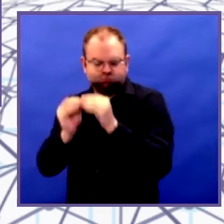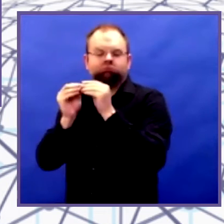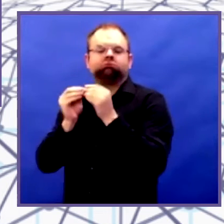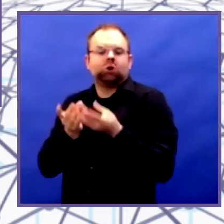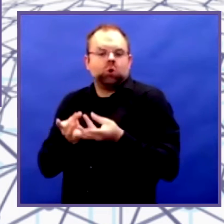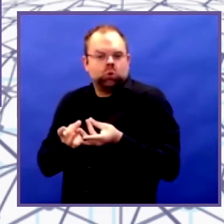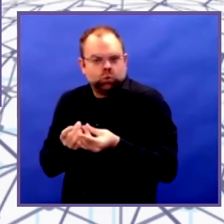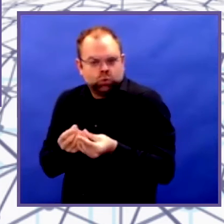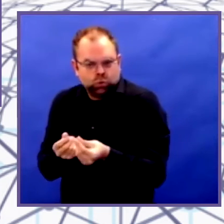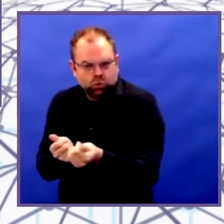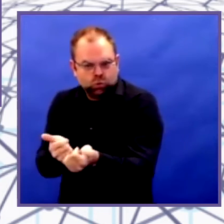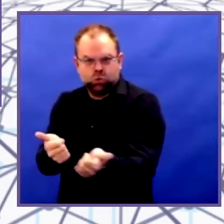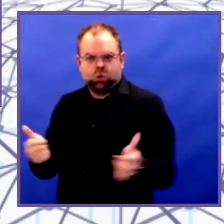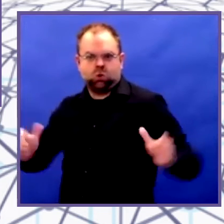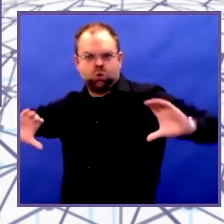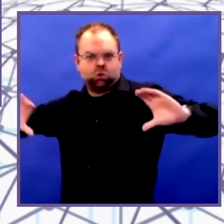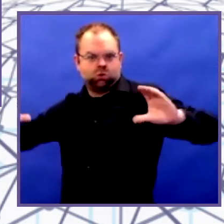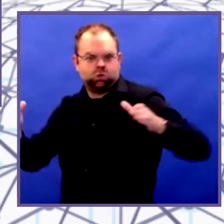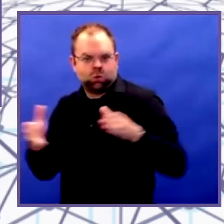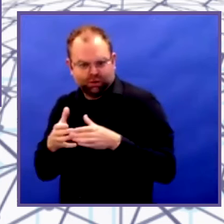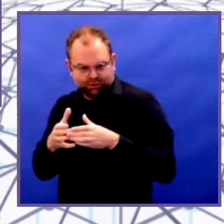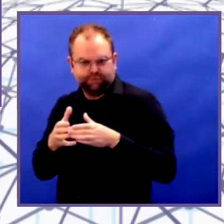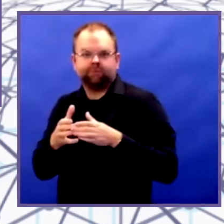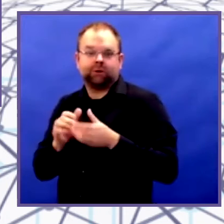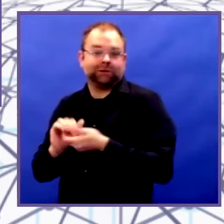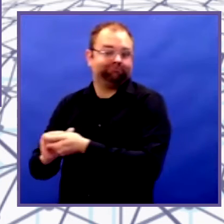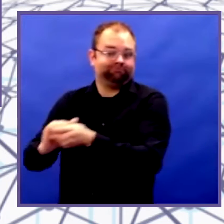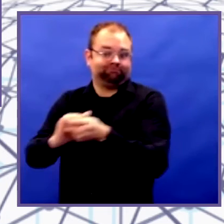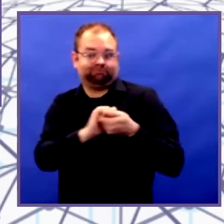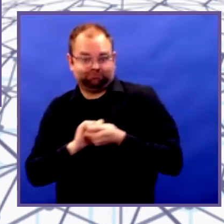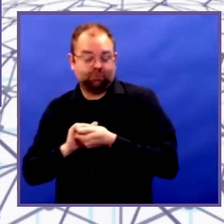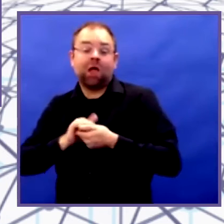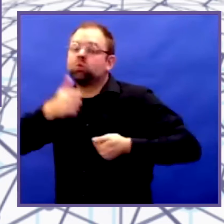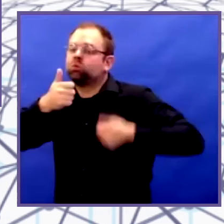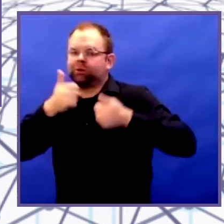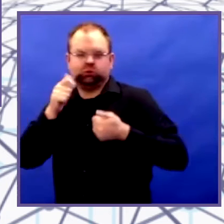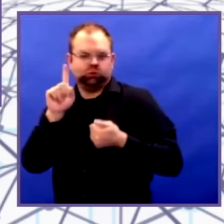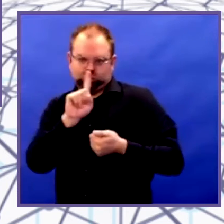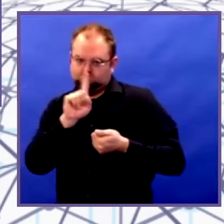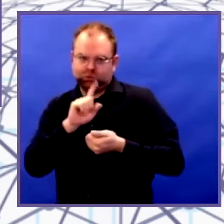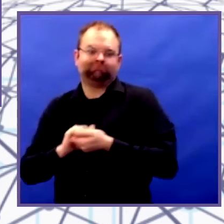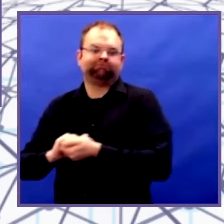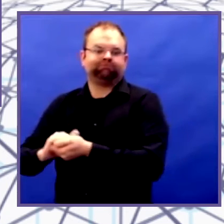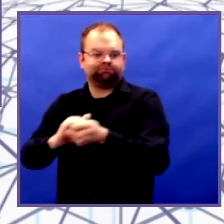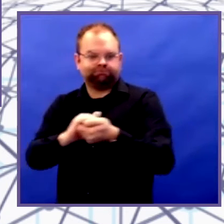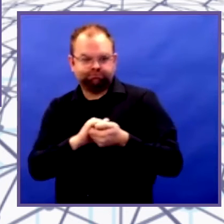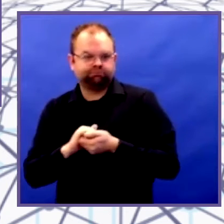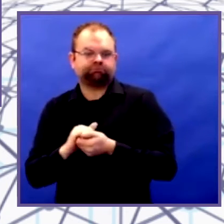fortunately, increasingly busy space. Let's avoid overlap and duplication.